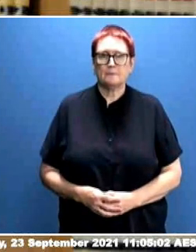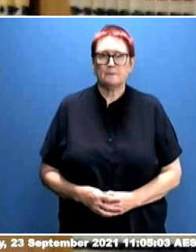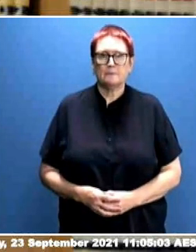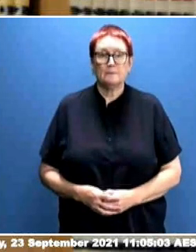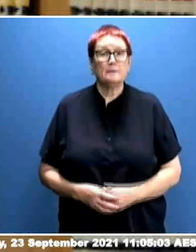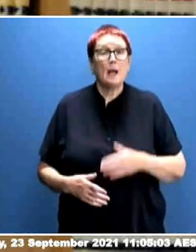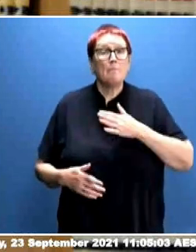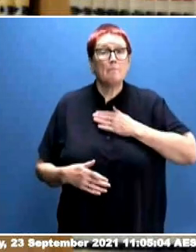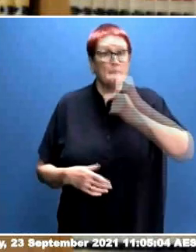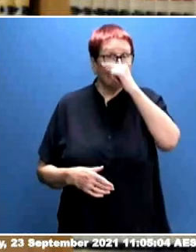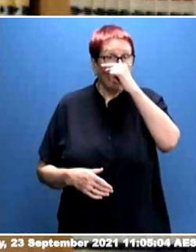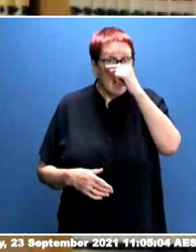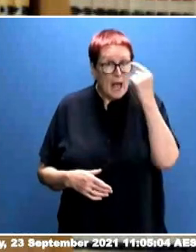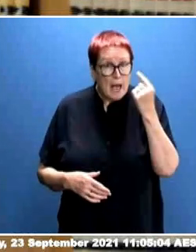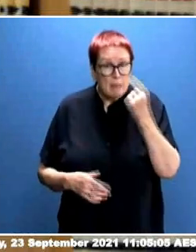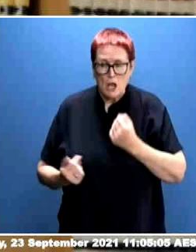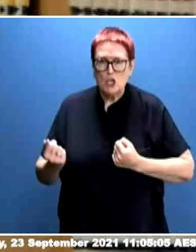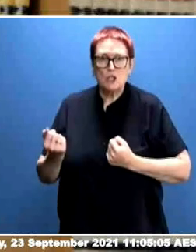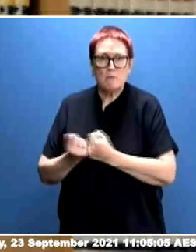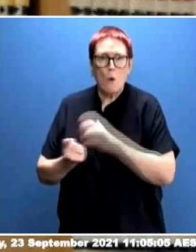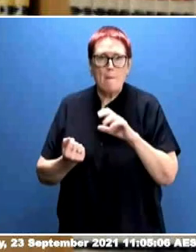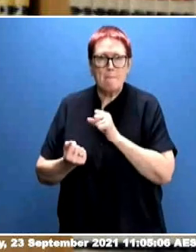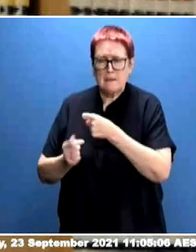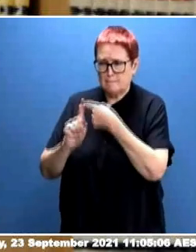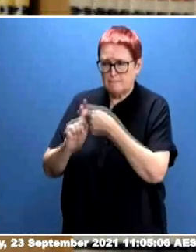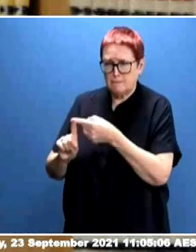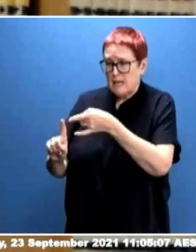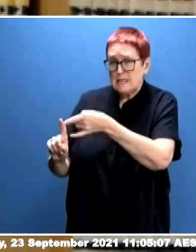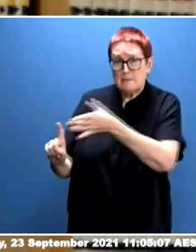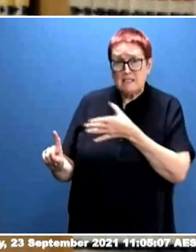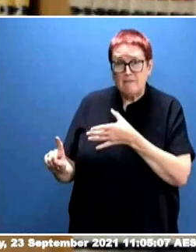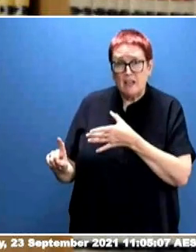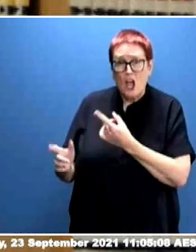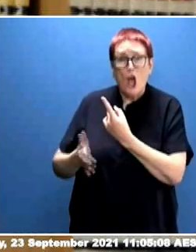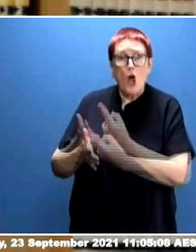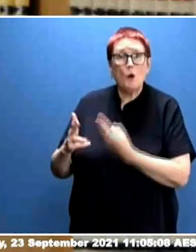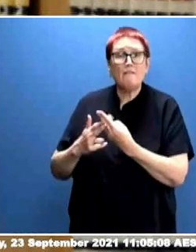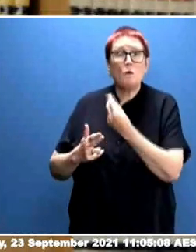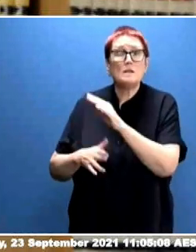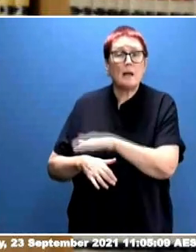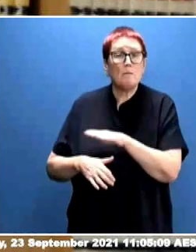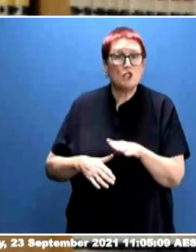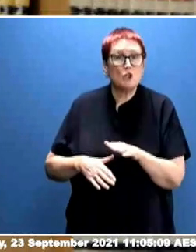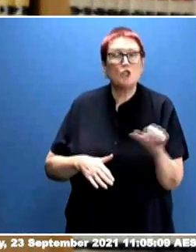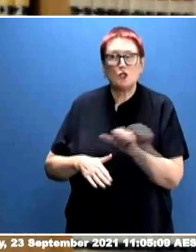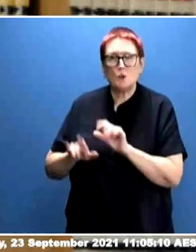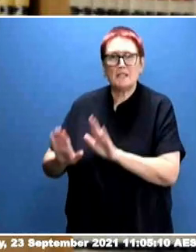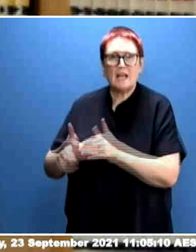that that's individualised and that it's only for children where it's absolutely necessary, but there are children who don't need to be in Secure Care for an extended period